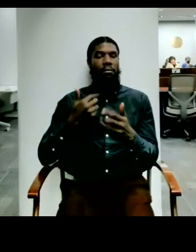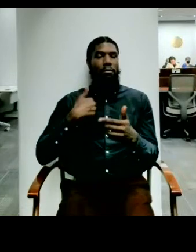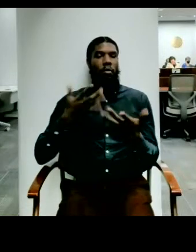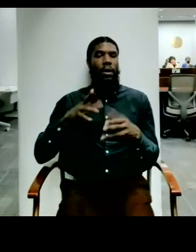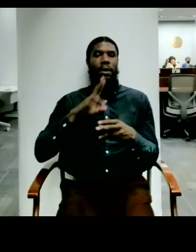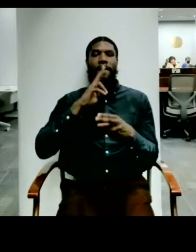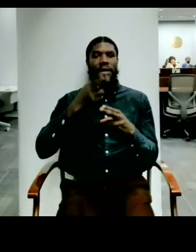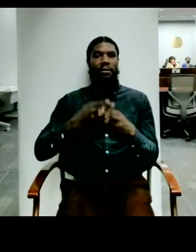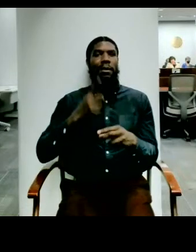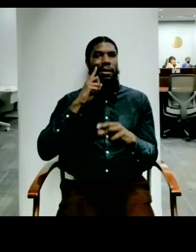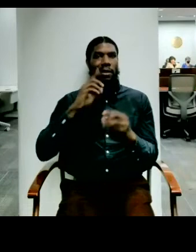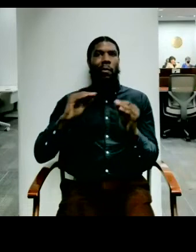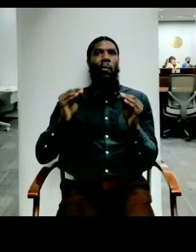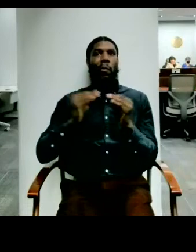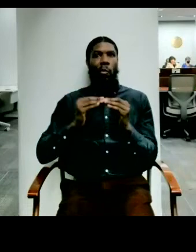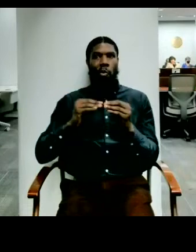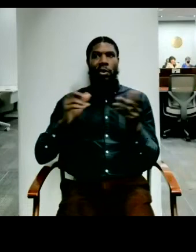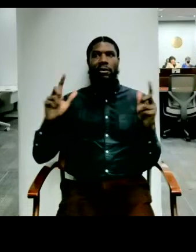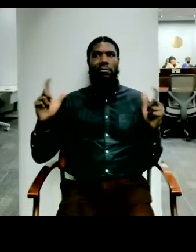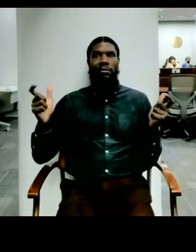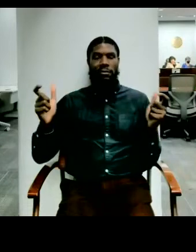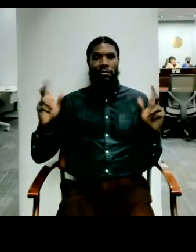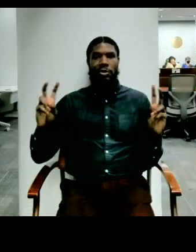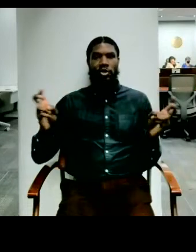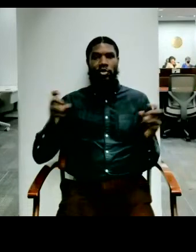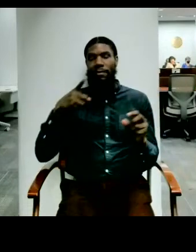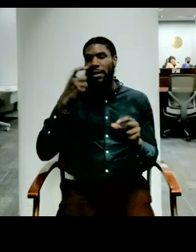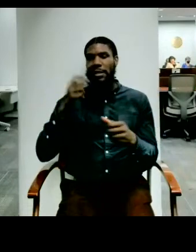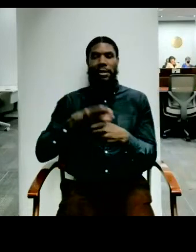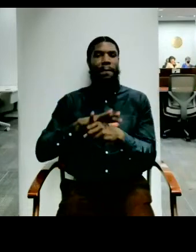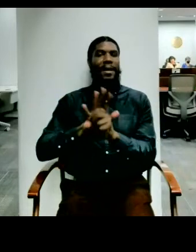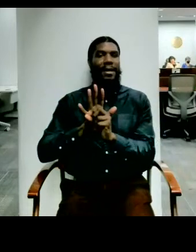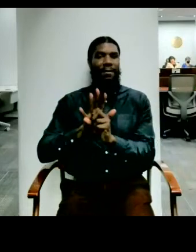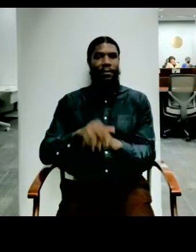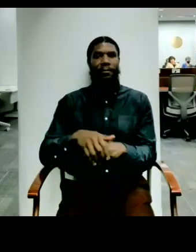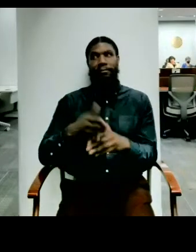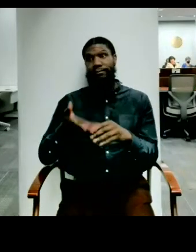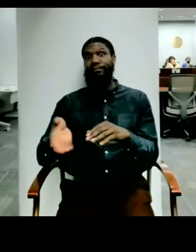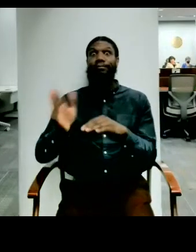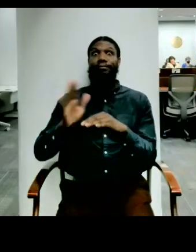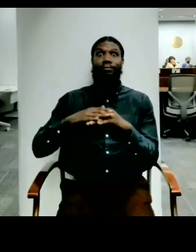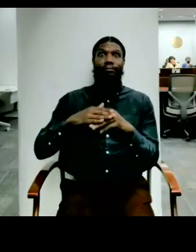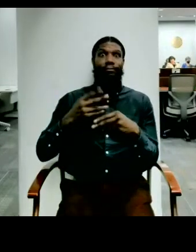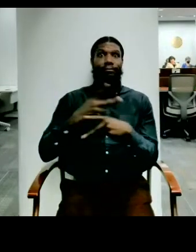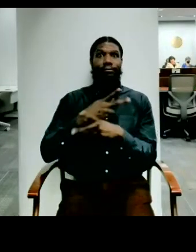in part because of the pandemic. I would say similarly on vaccine accommodations